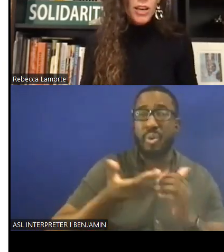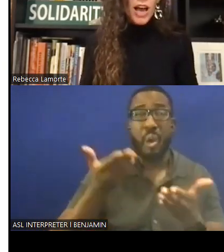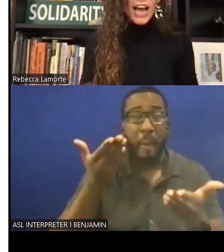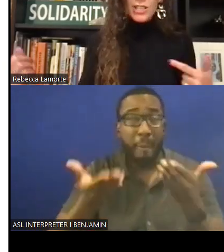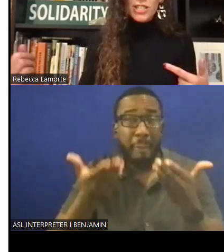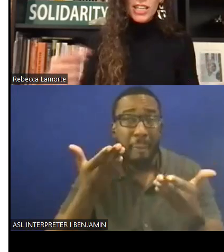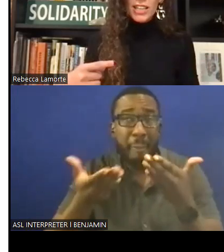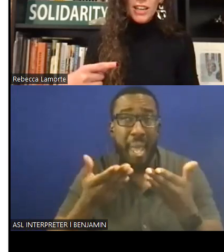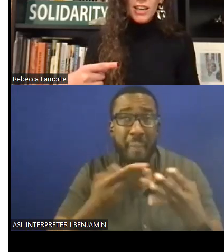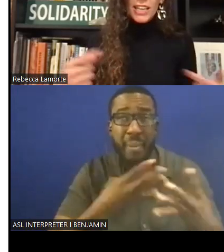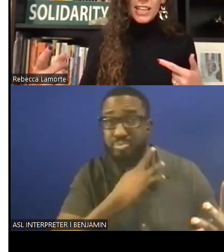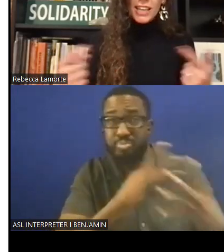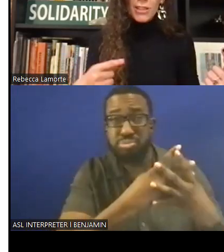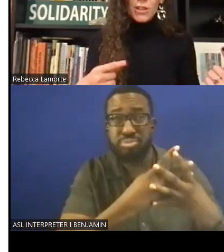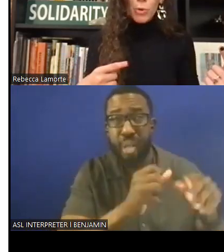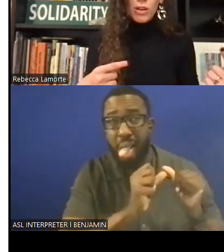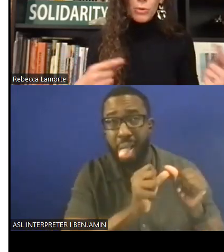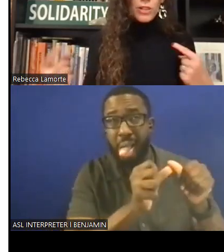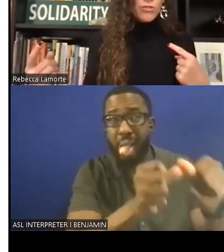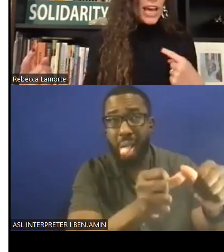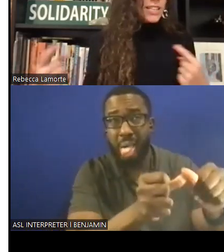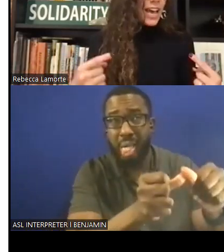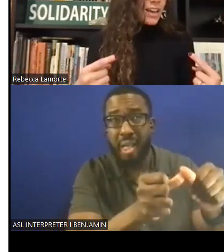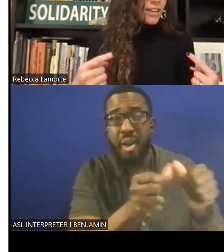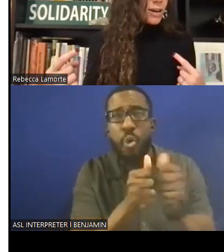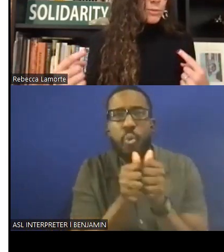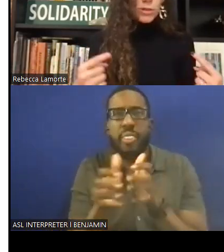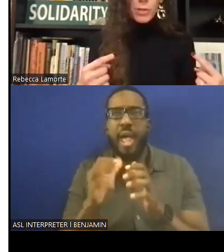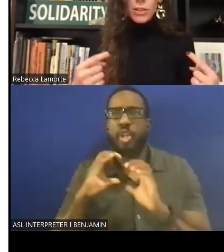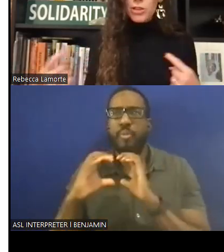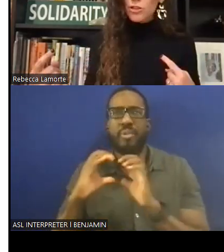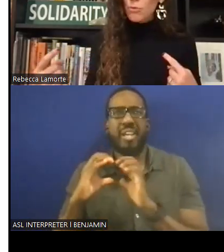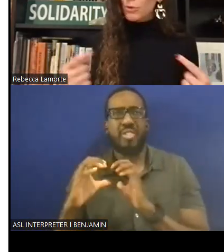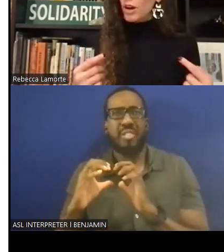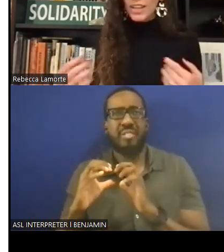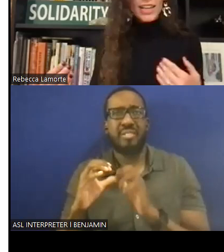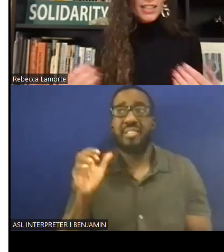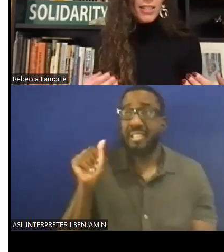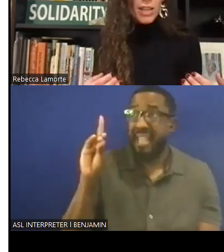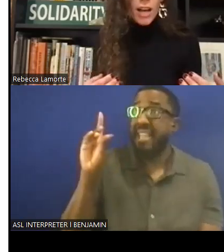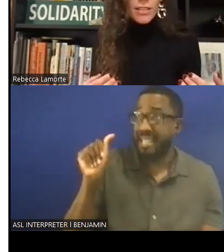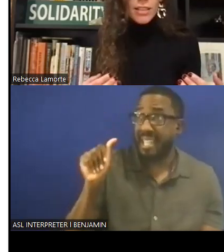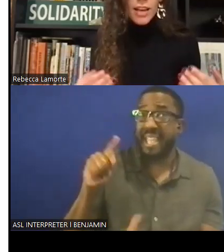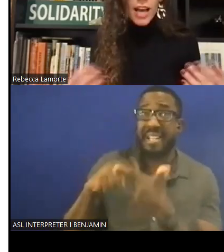"and they just needed that support, "which the ADA and the government should be there to do, "but we're not connecting these dots?"